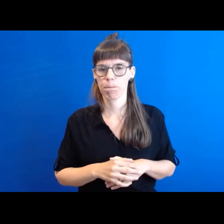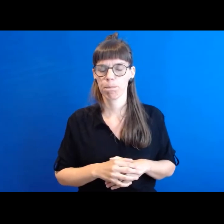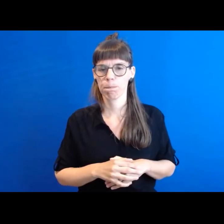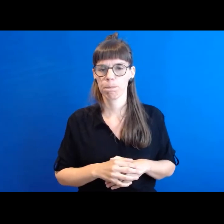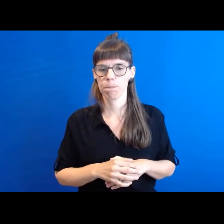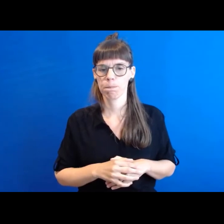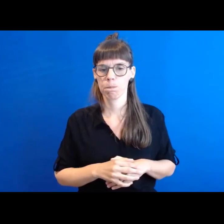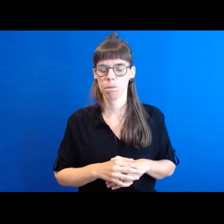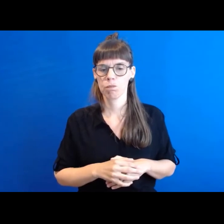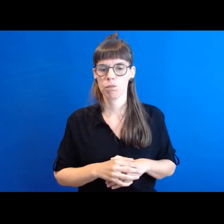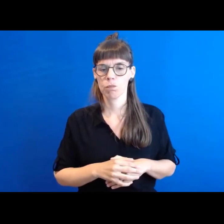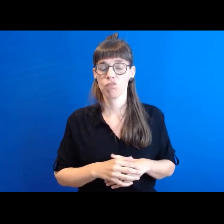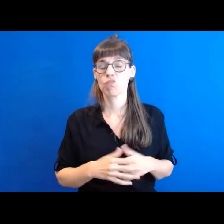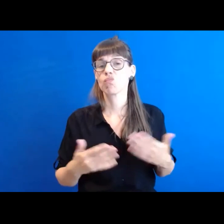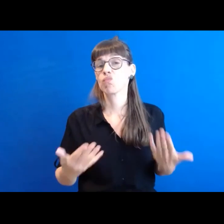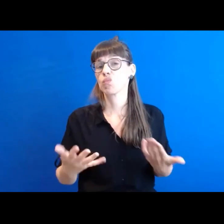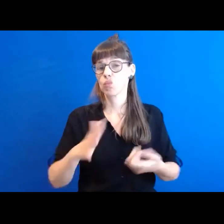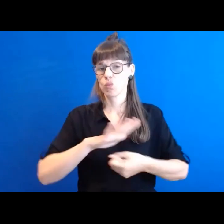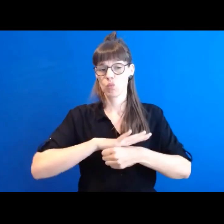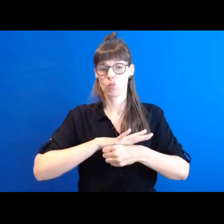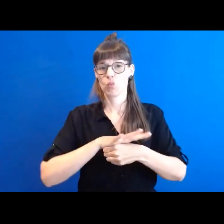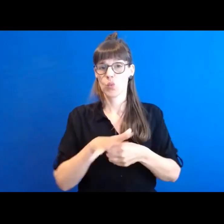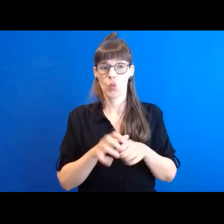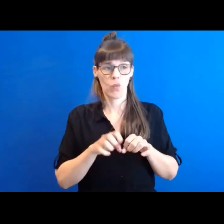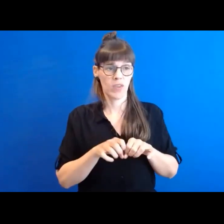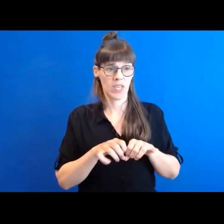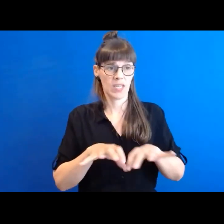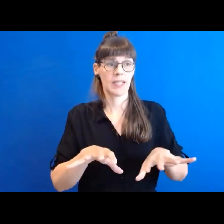in a situation of the pandemic